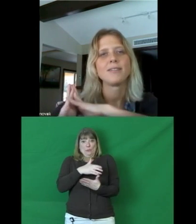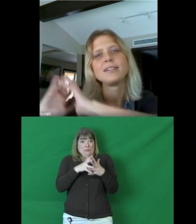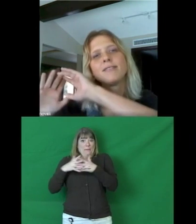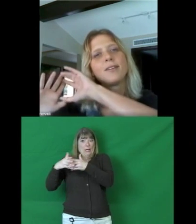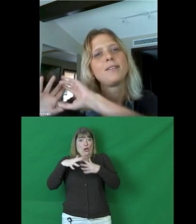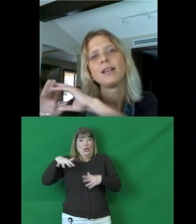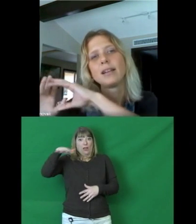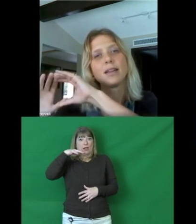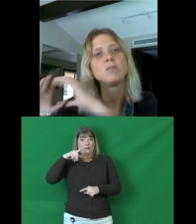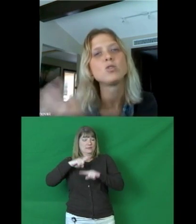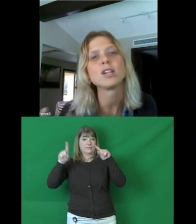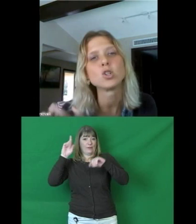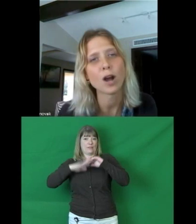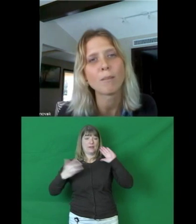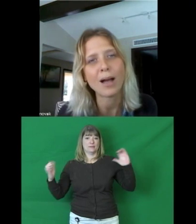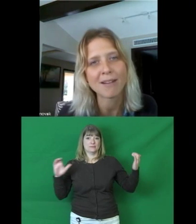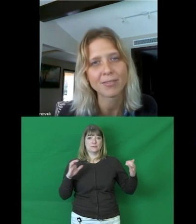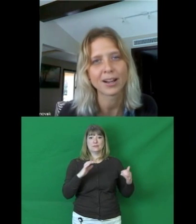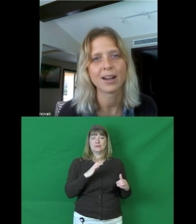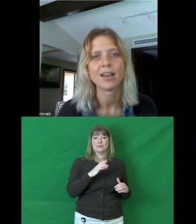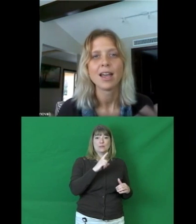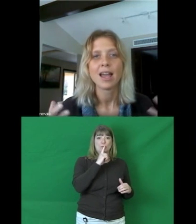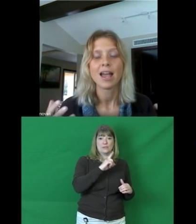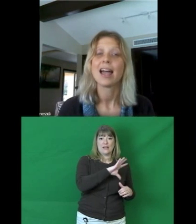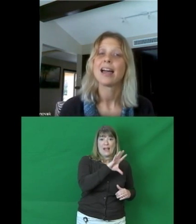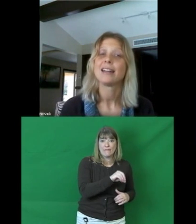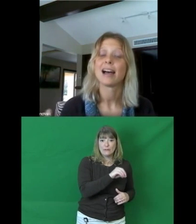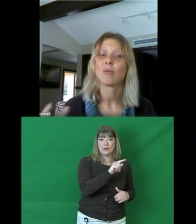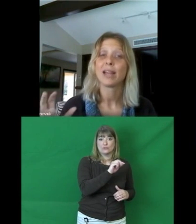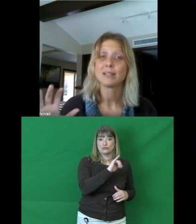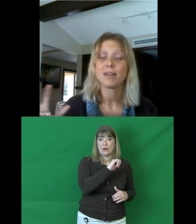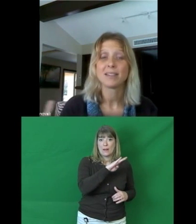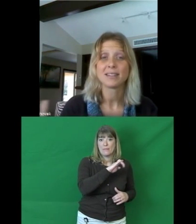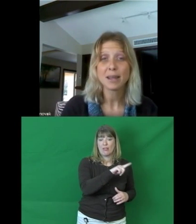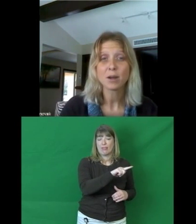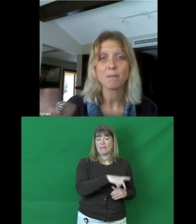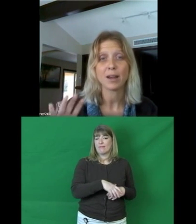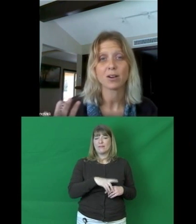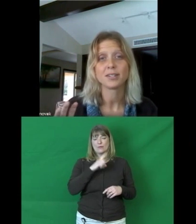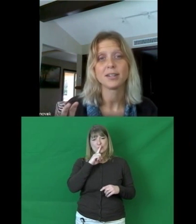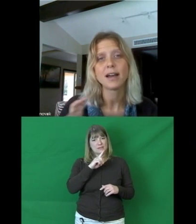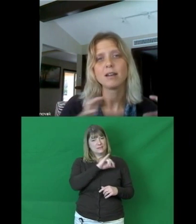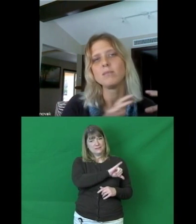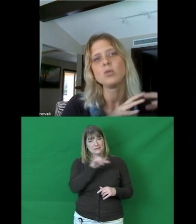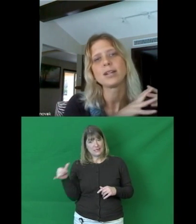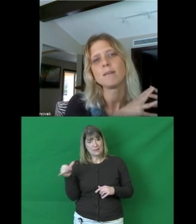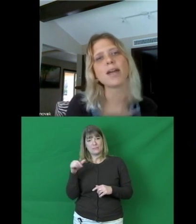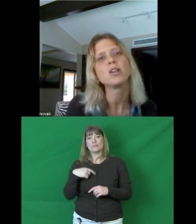is very different than, let's say, music in tribal Africa. I would like to make the same comparison that music